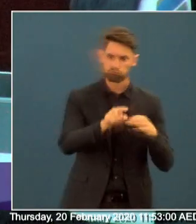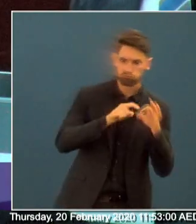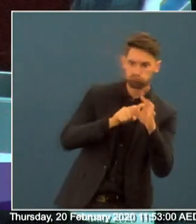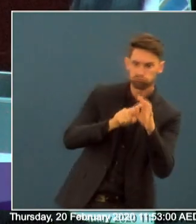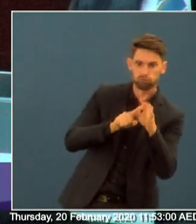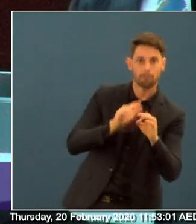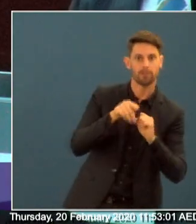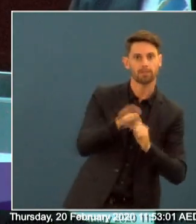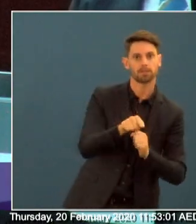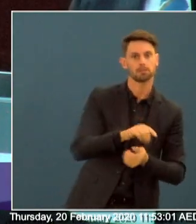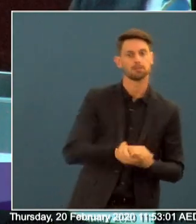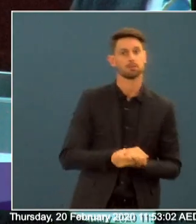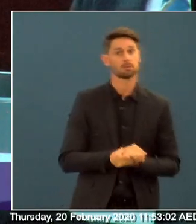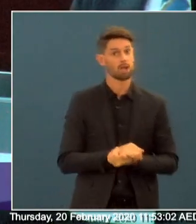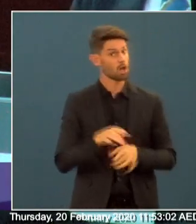to address this particular cohort?